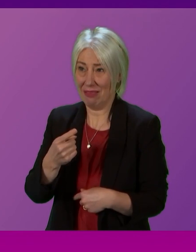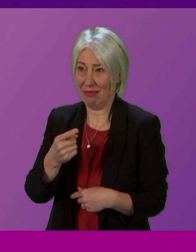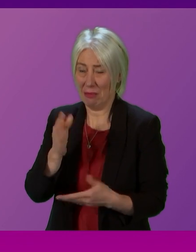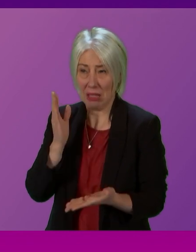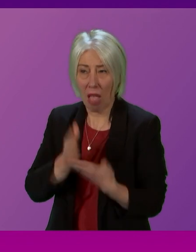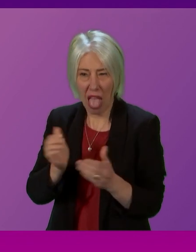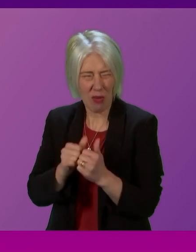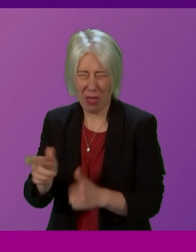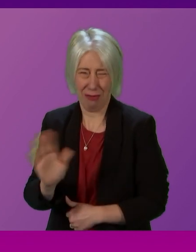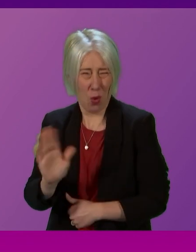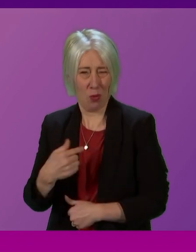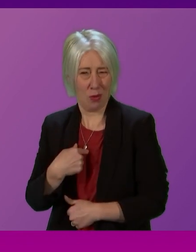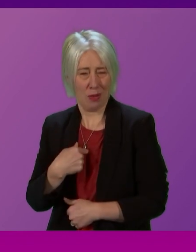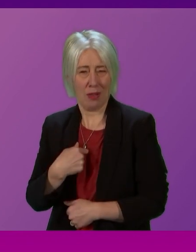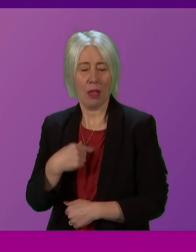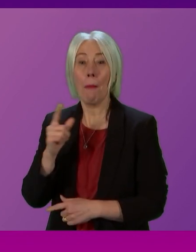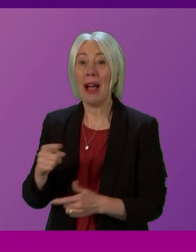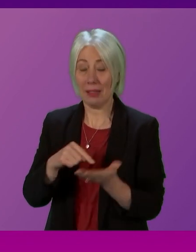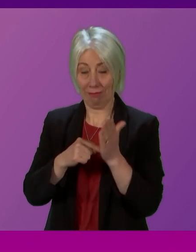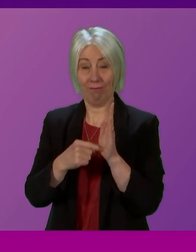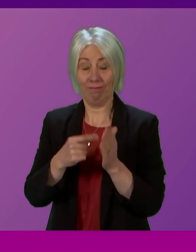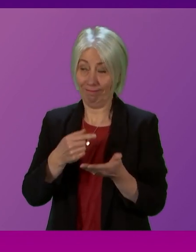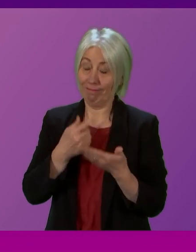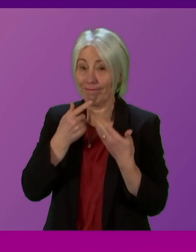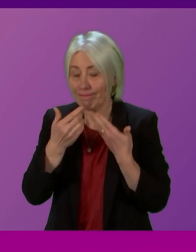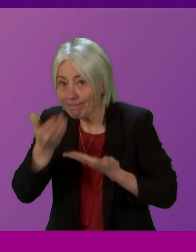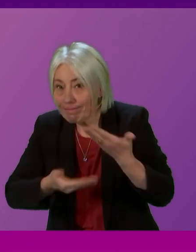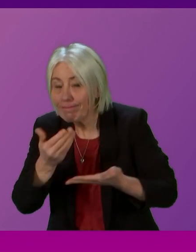Can I set out the reality here?